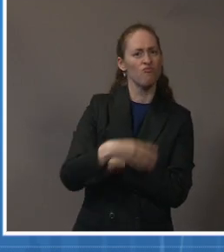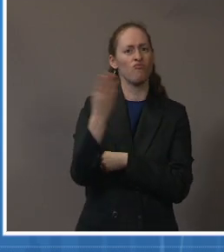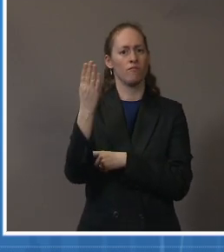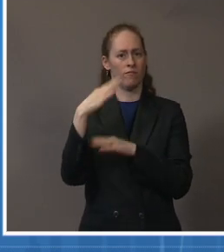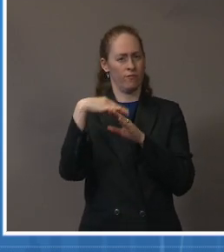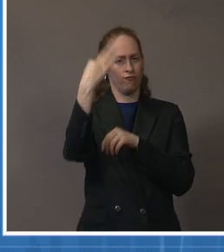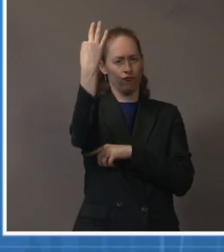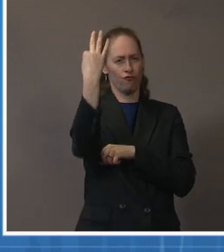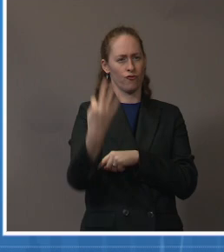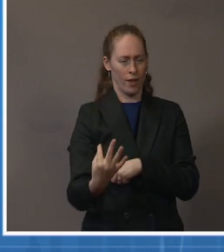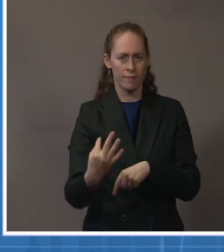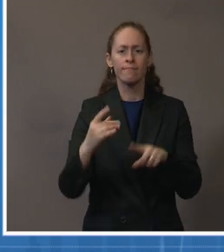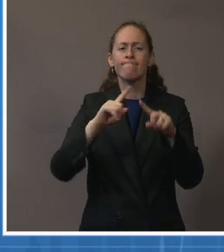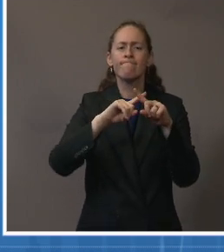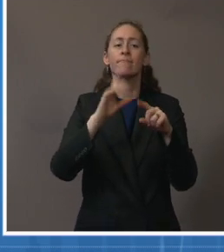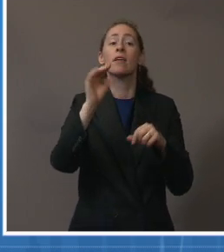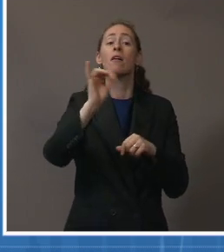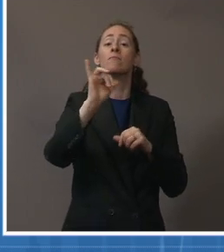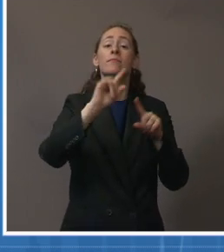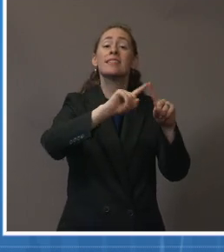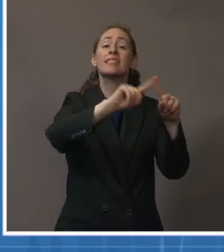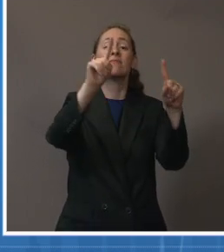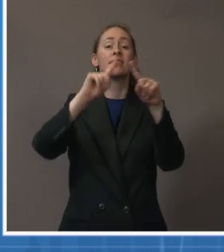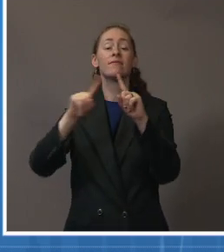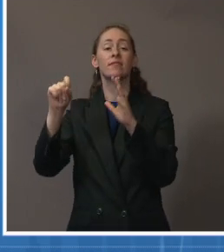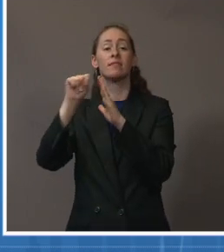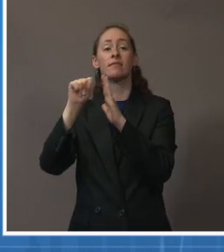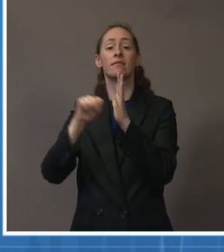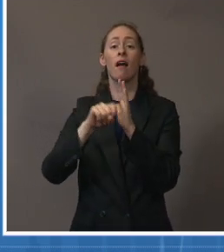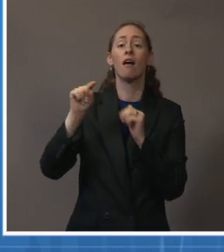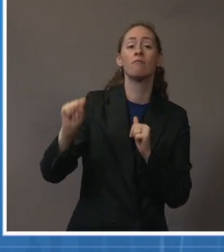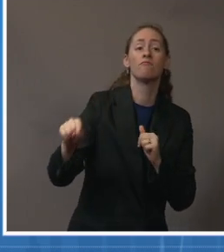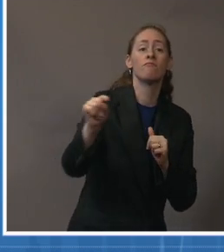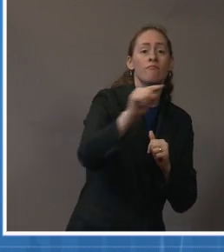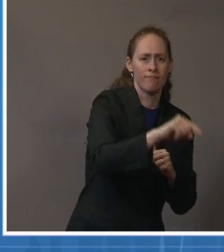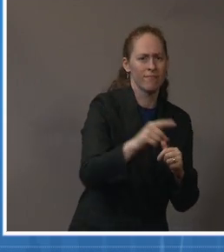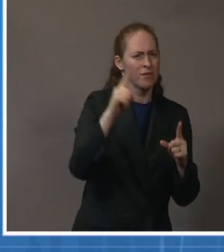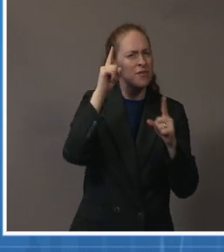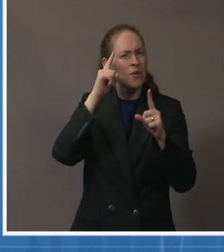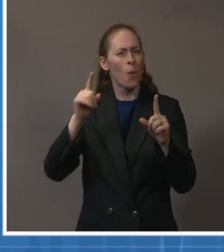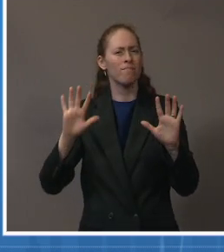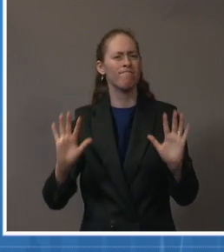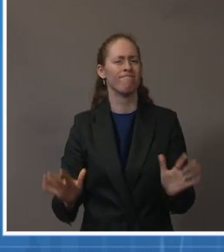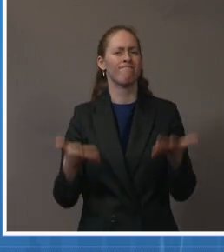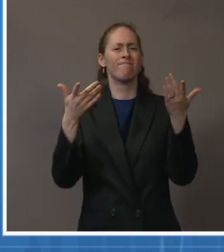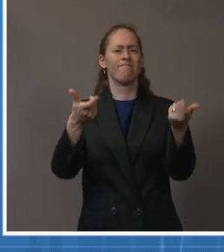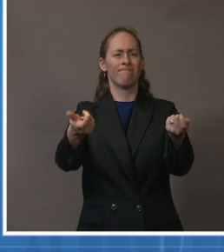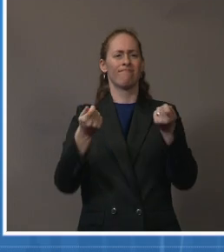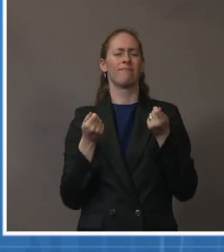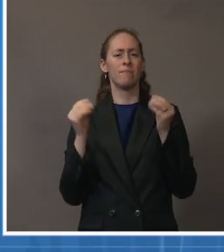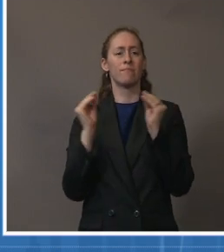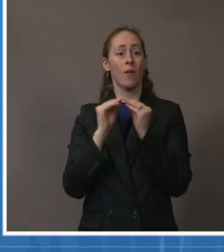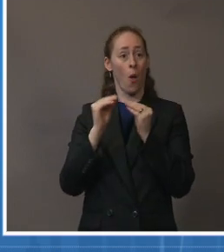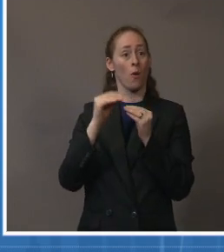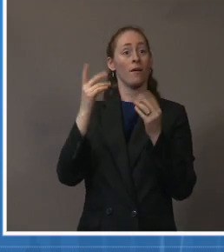to incentivize vaccinations and celebrate our progress, including free beer for everyone over the age of 21,